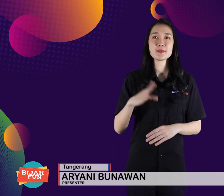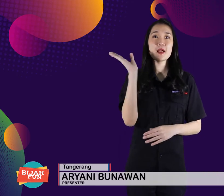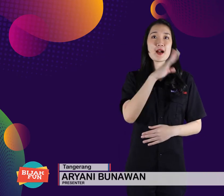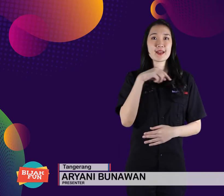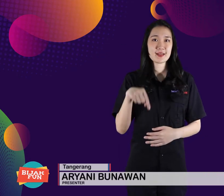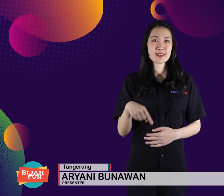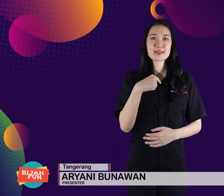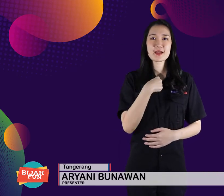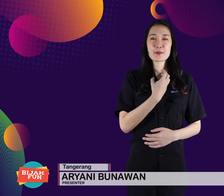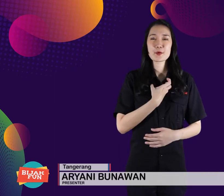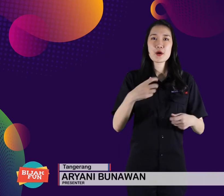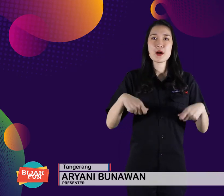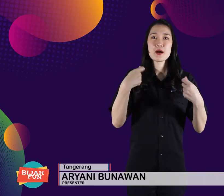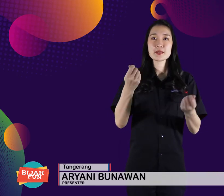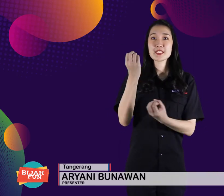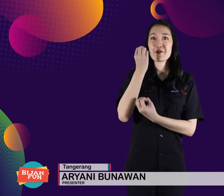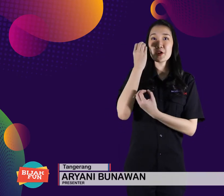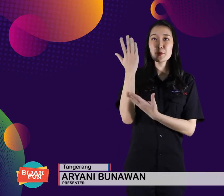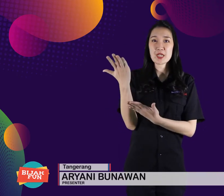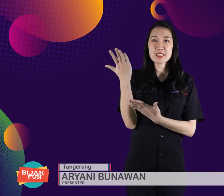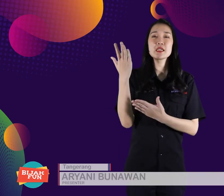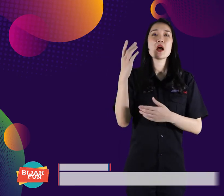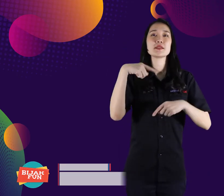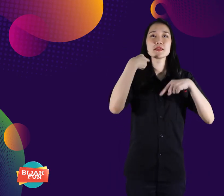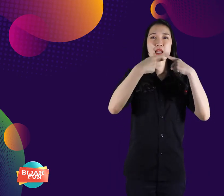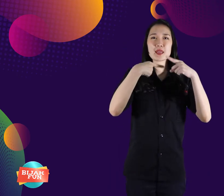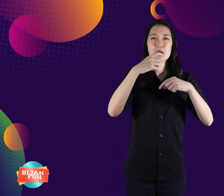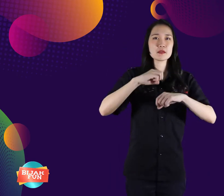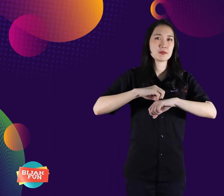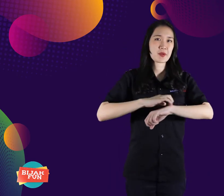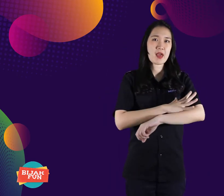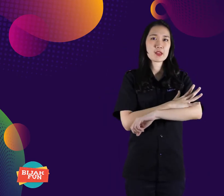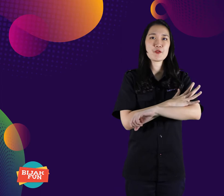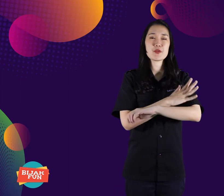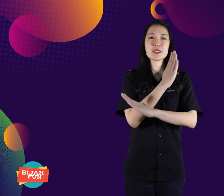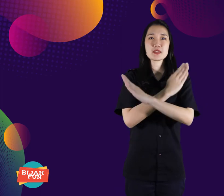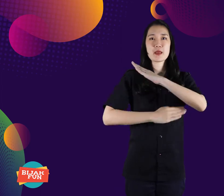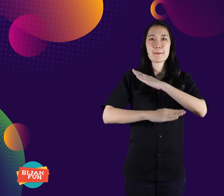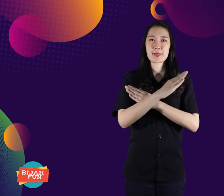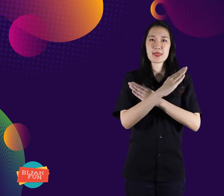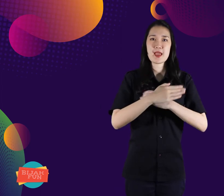Today I want entertainment information Disability inspirational stories.